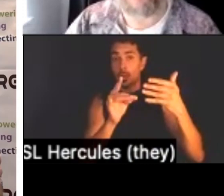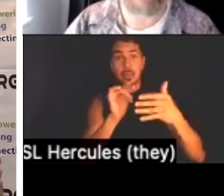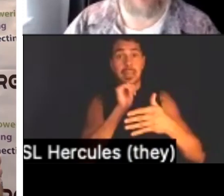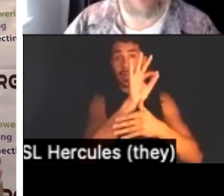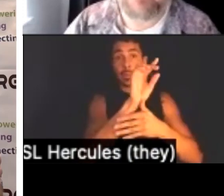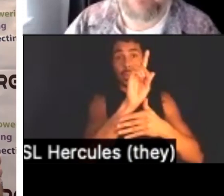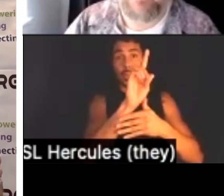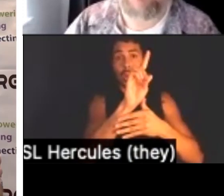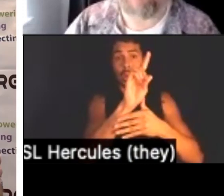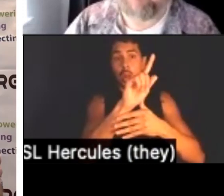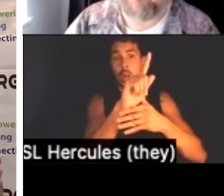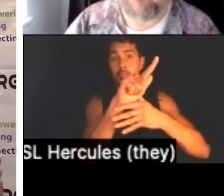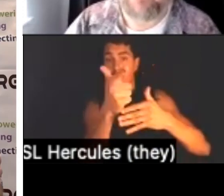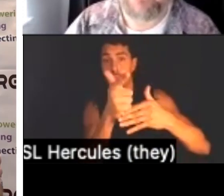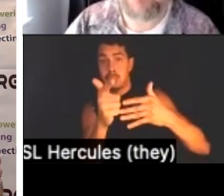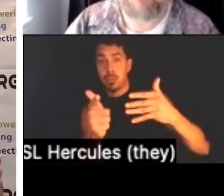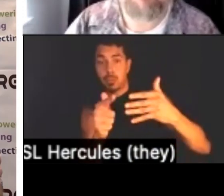on your crisis line referral list.